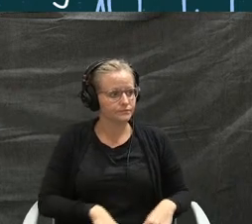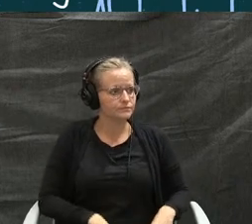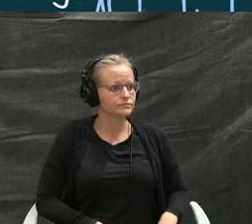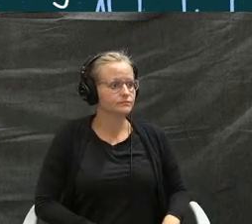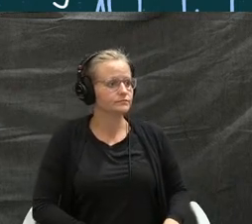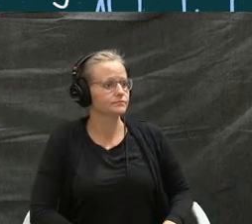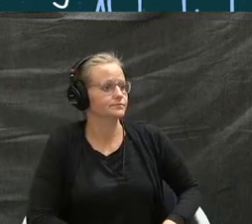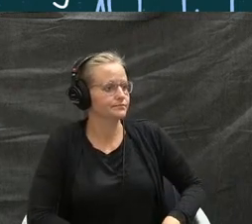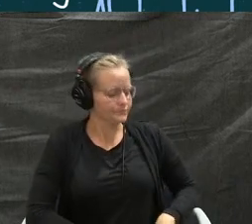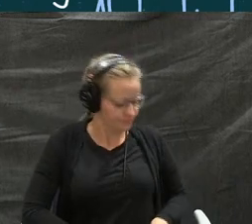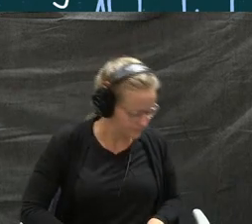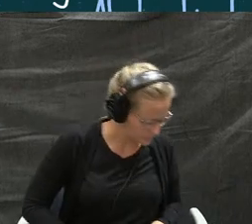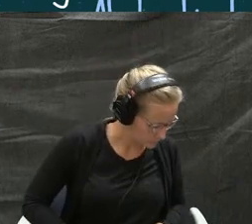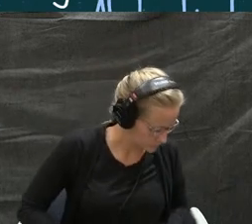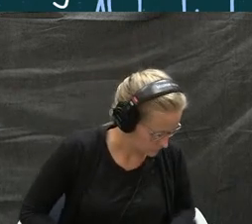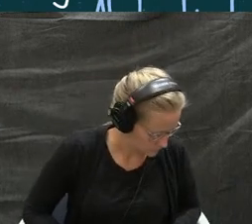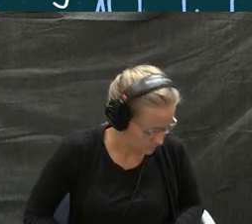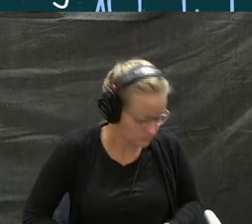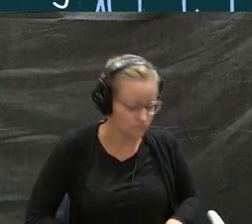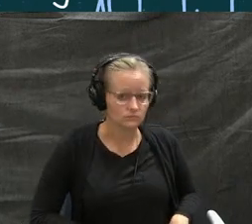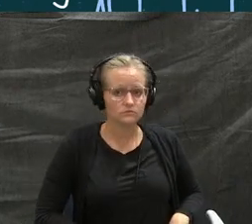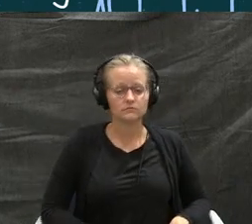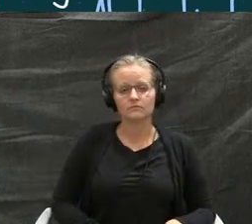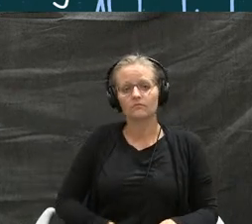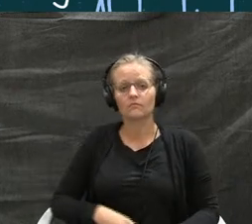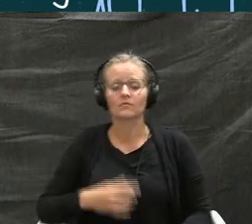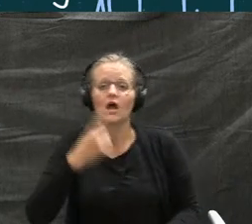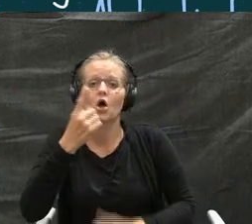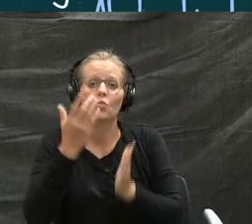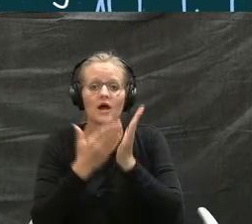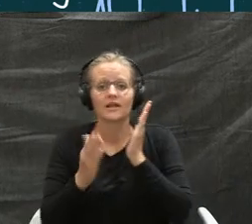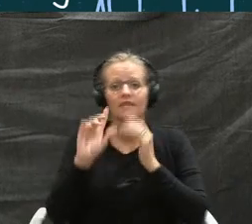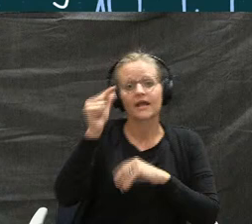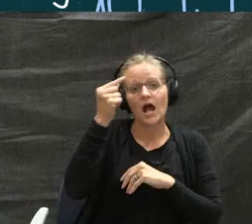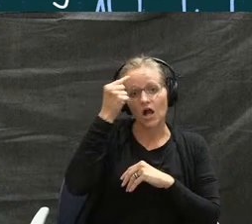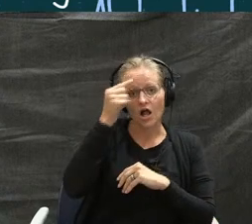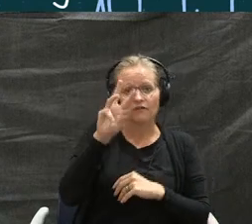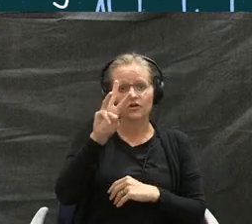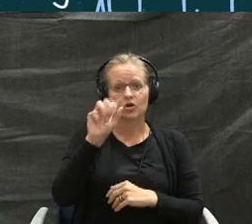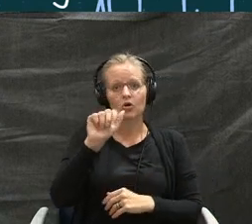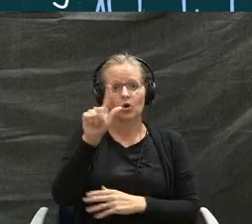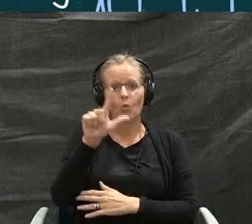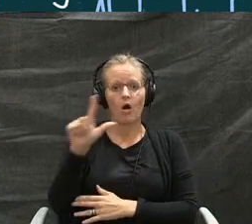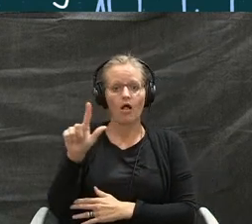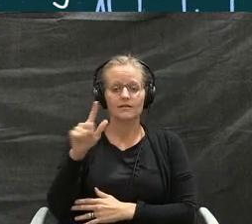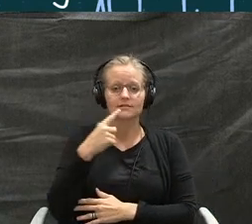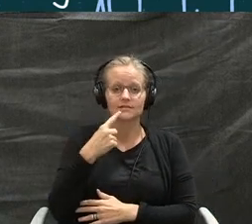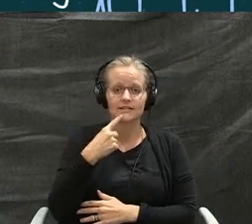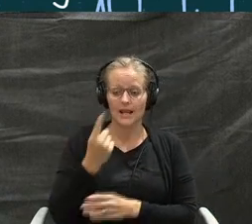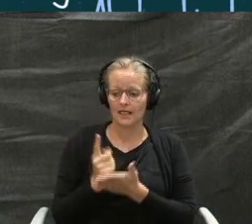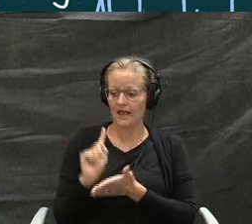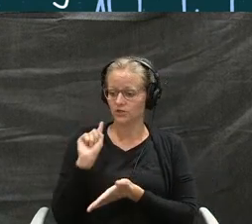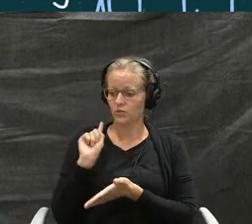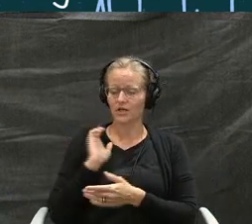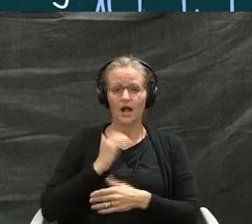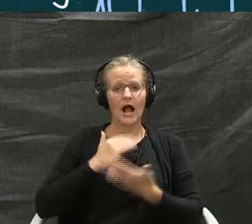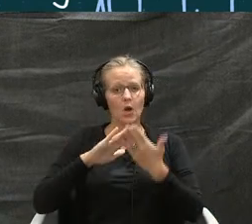Wall said last week was that the community is owed the best plan with the best resources. With the best communication. and I